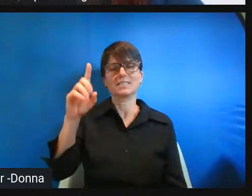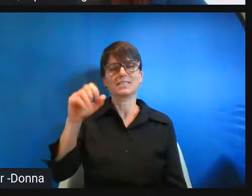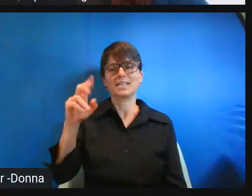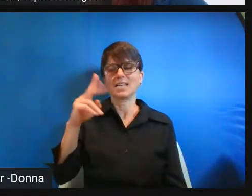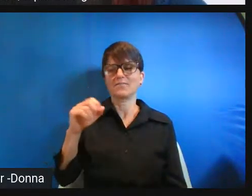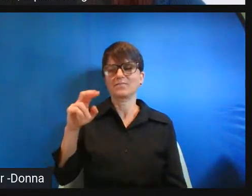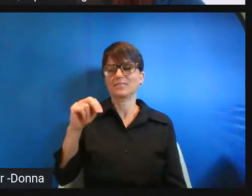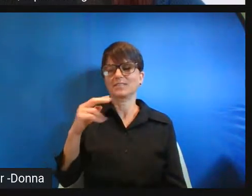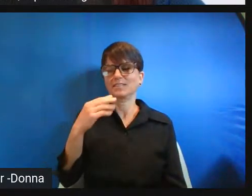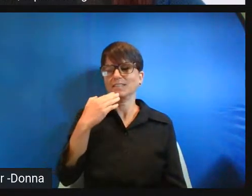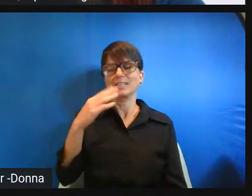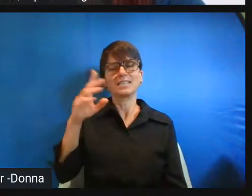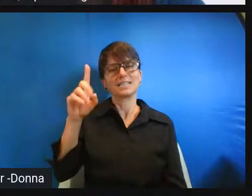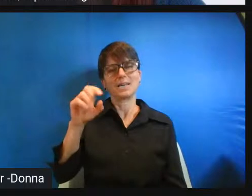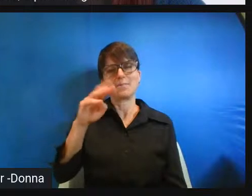There she is. ≫: Hello.